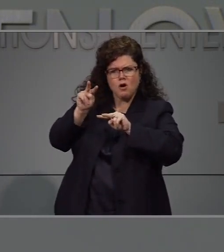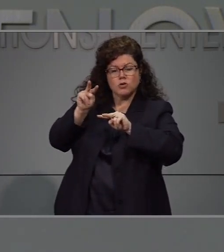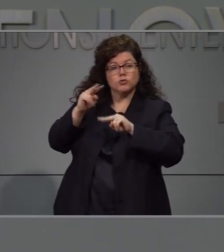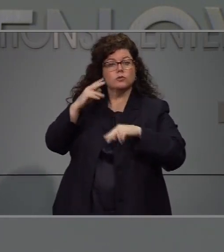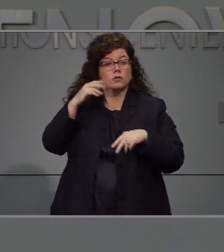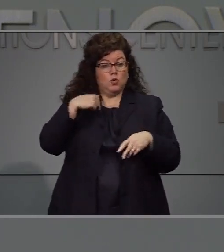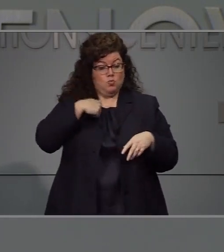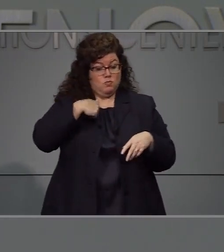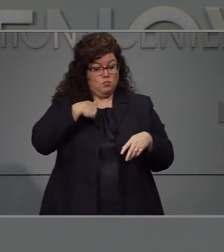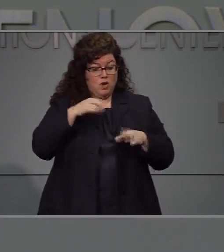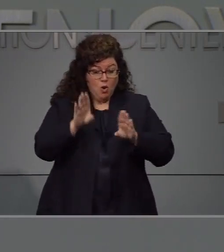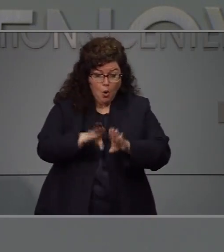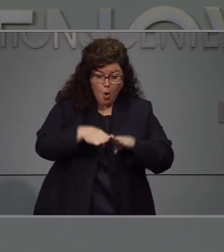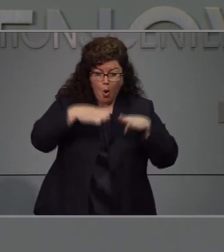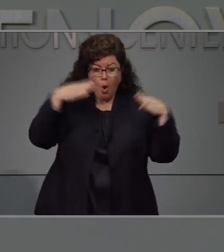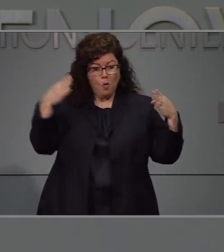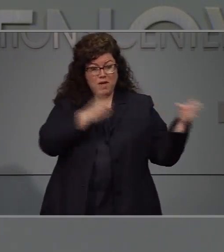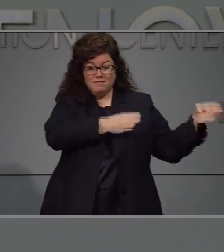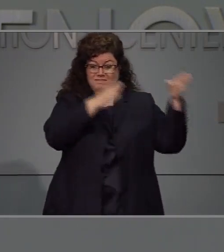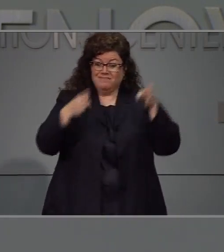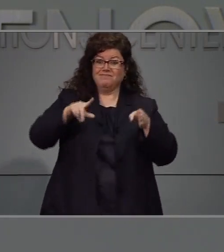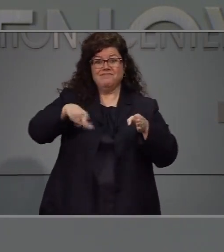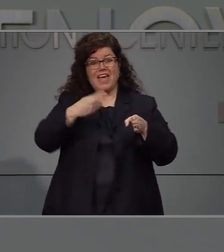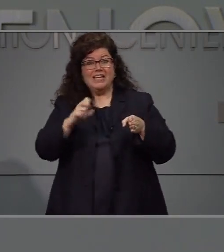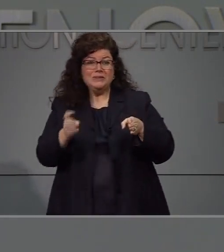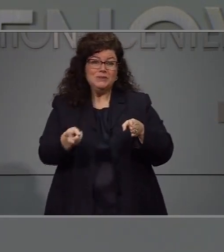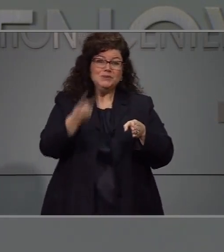MEETING THOSE METRICS HOWEVER AS THE GOVERNOR SAID WE RECOGNIZE THAT THOSE DAY EVERY DAY ARE INCREASING SLIGHTLY.